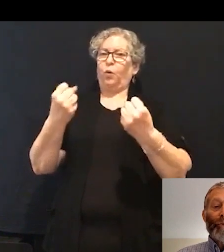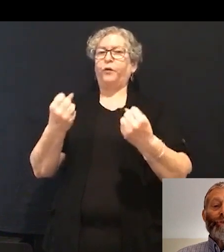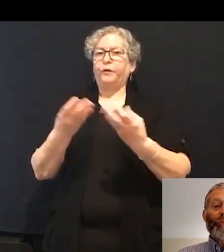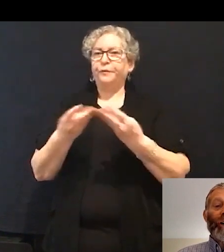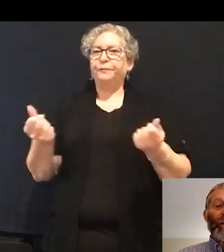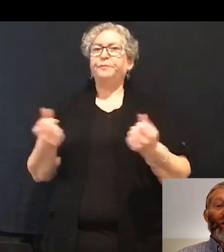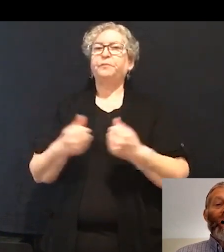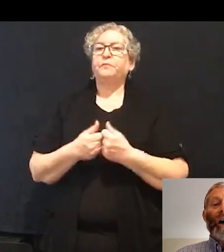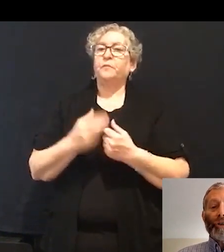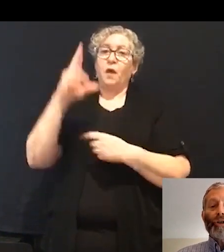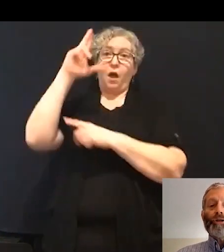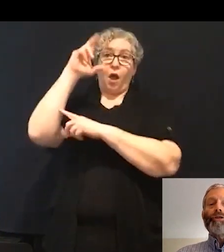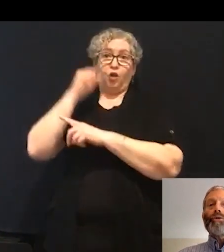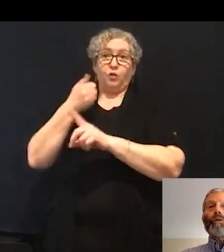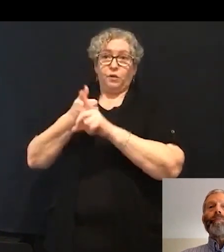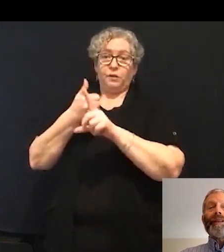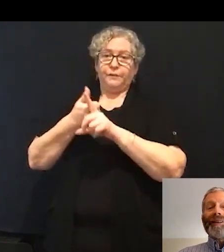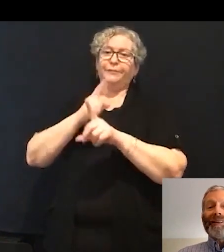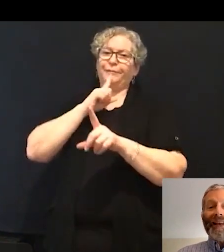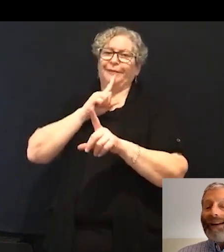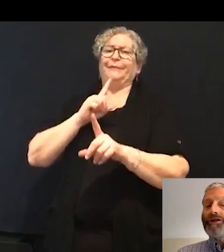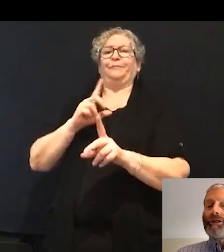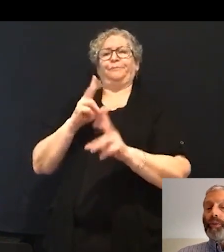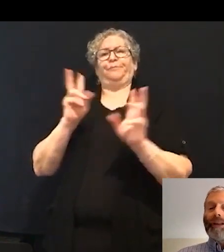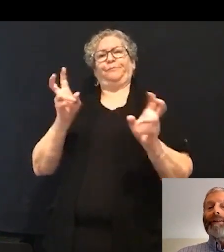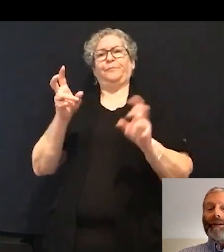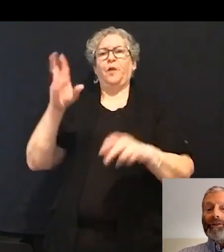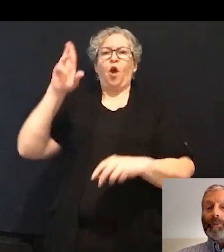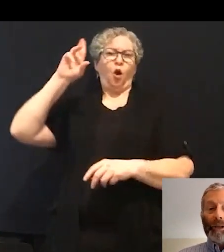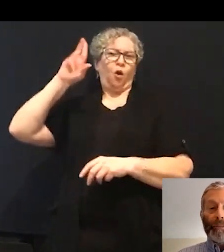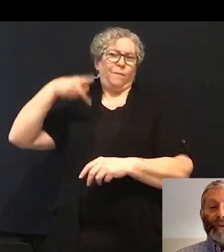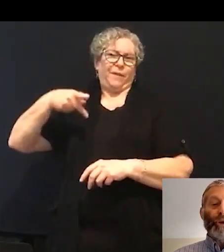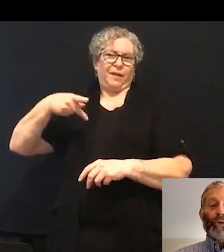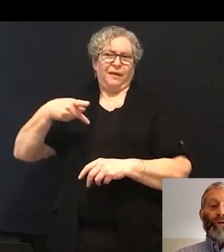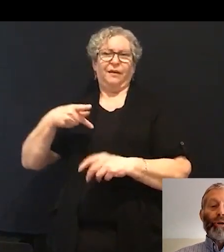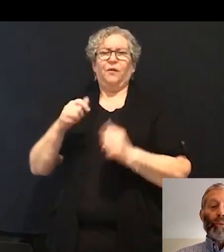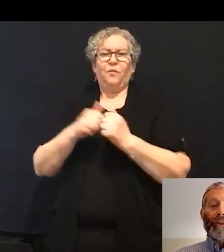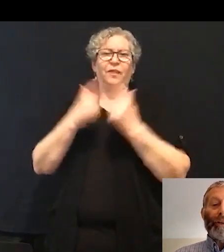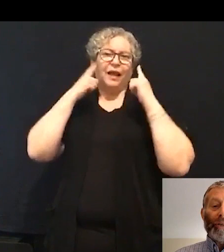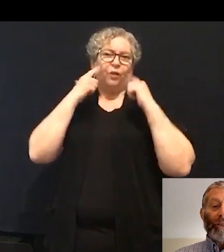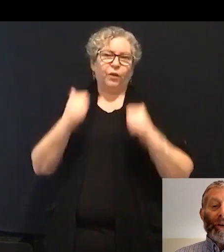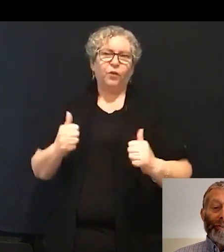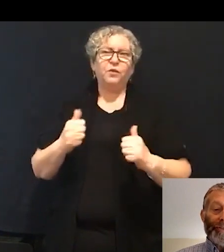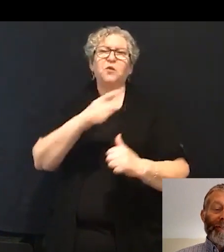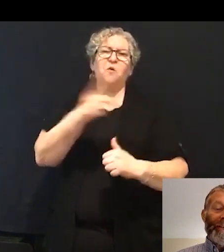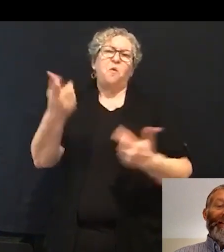First of all, Usher syndrome is actually retinitis pigmentosa with hearing loss.